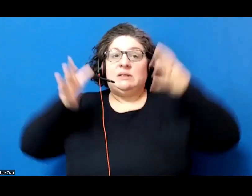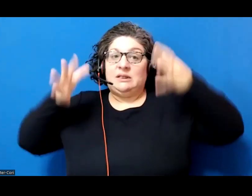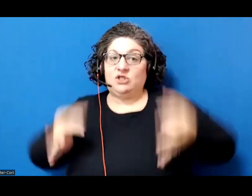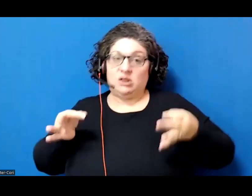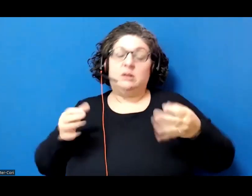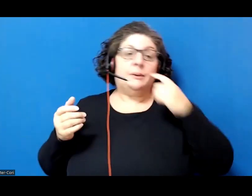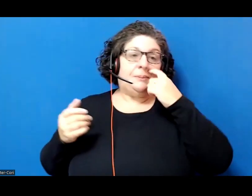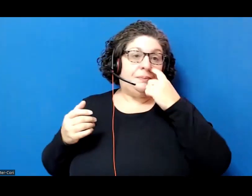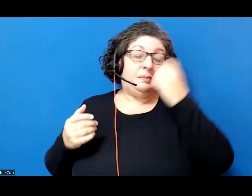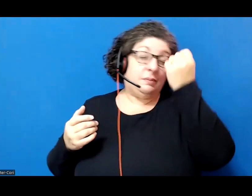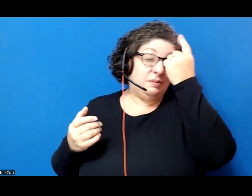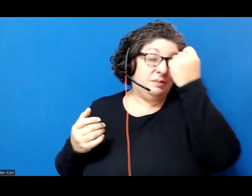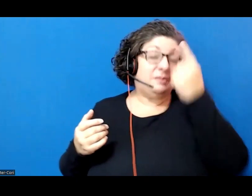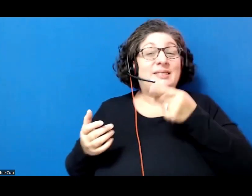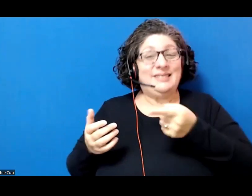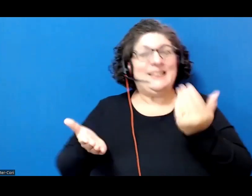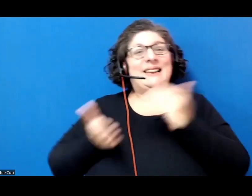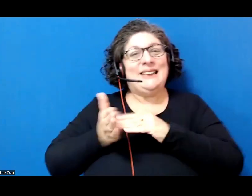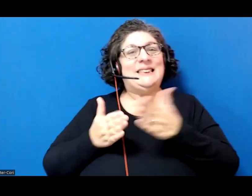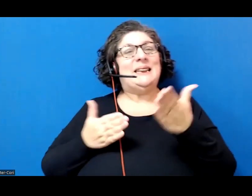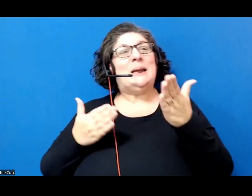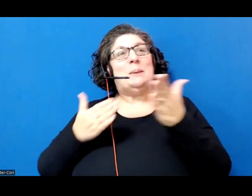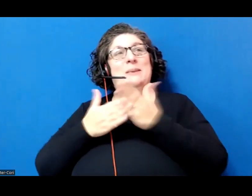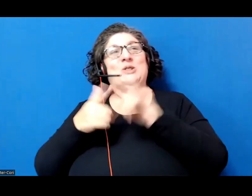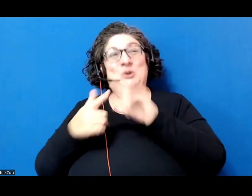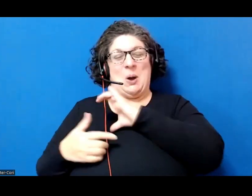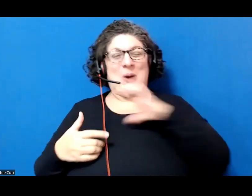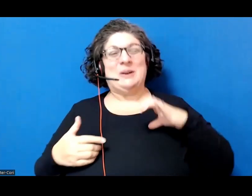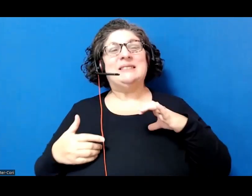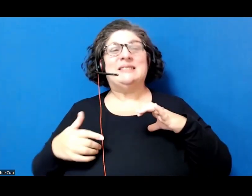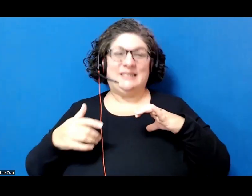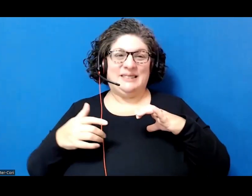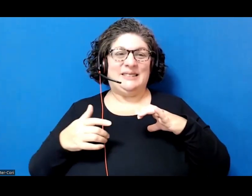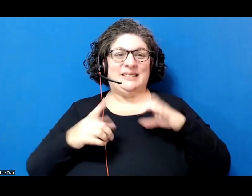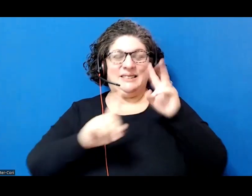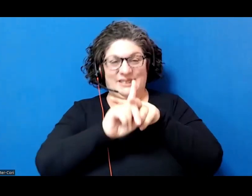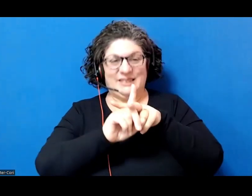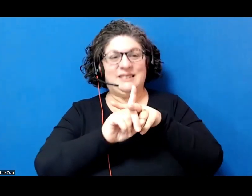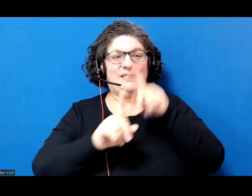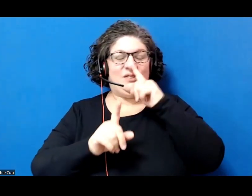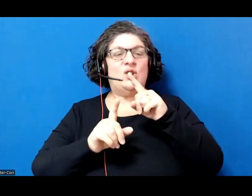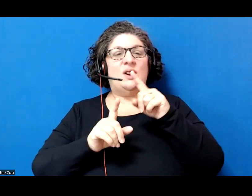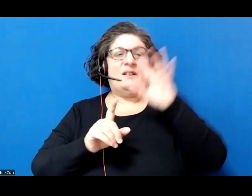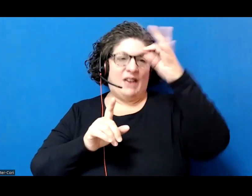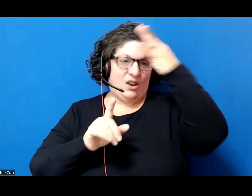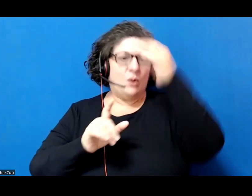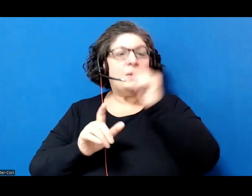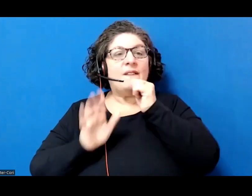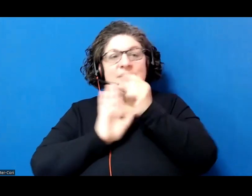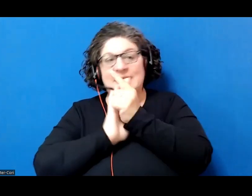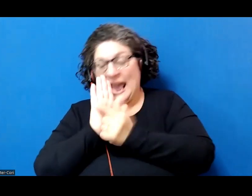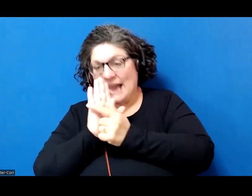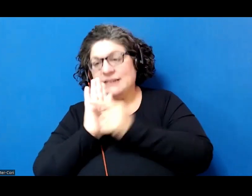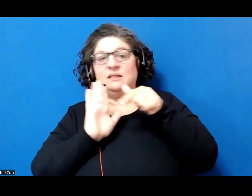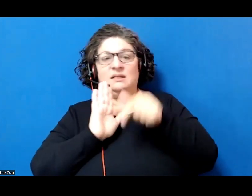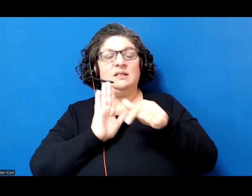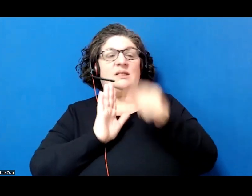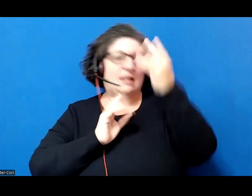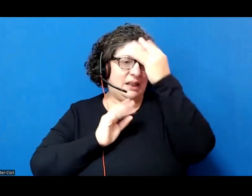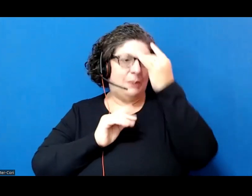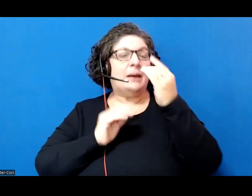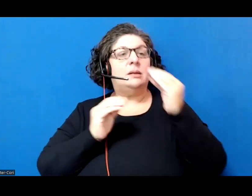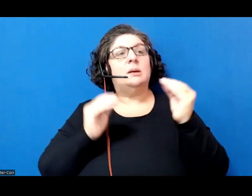He did appeal to Congress for the federal Privacy Act which took into account more invasive